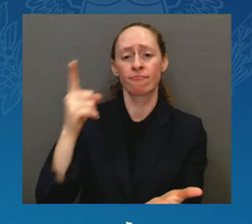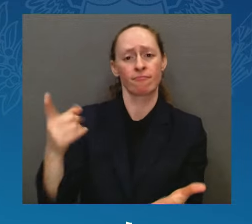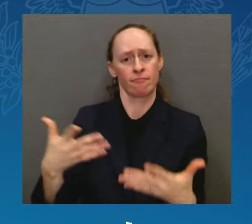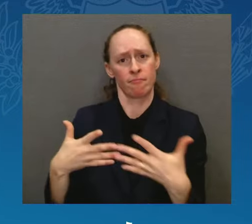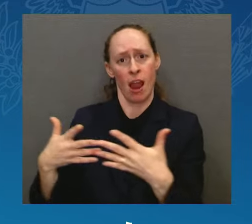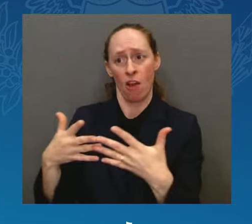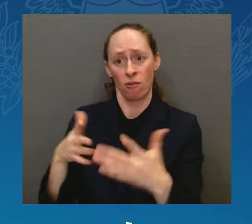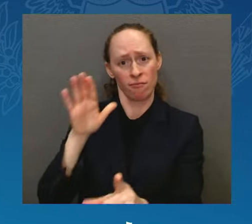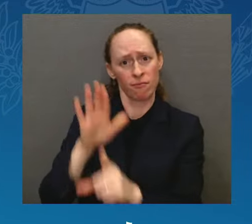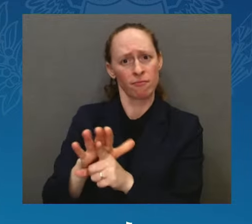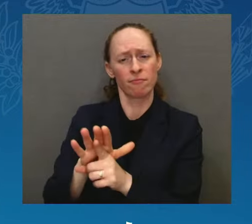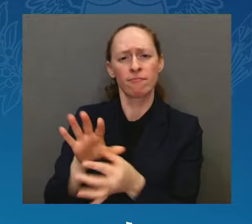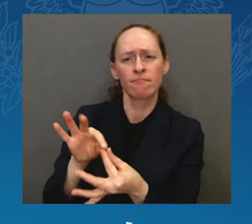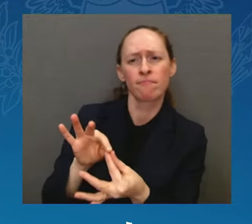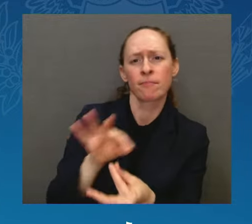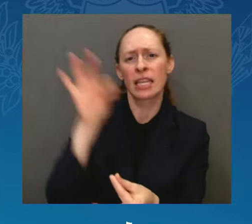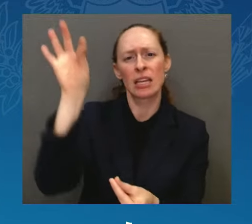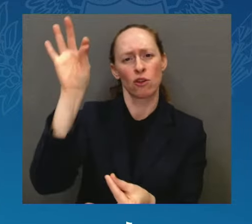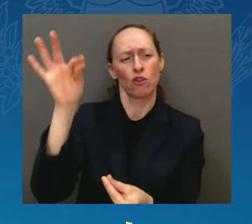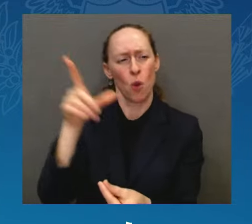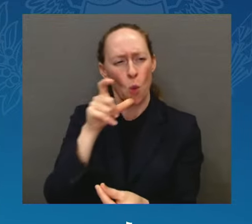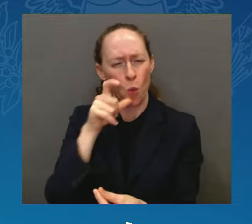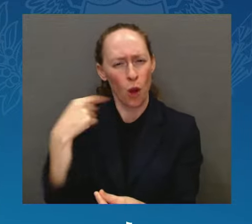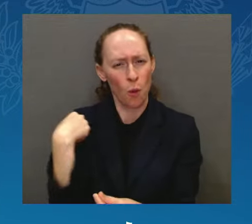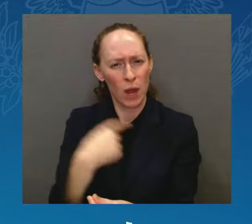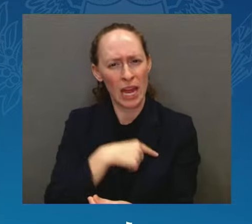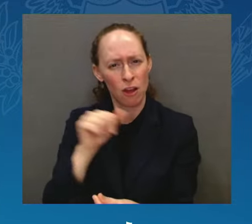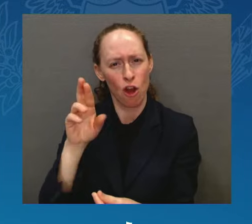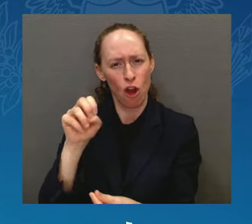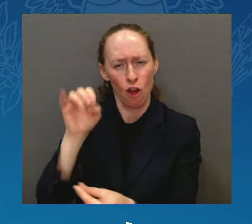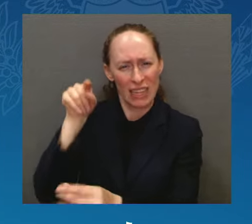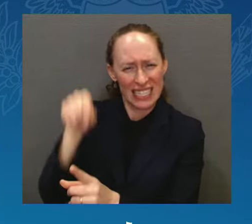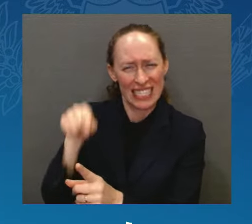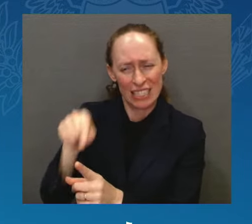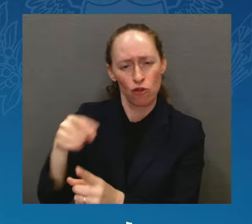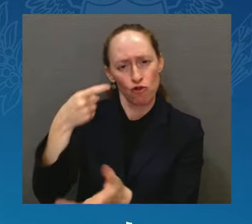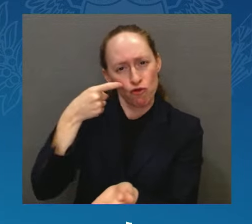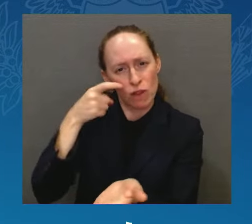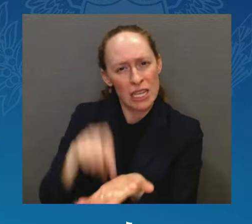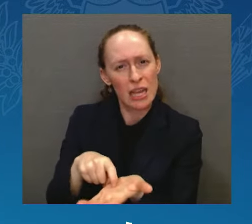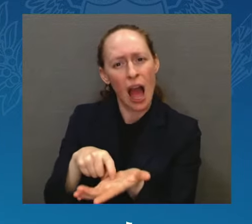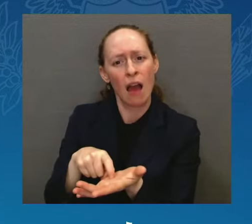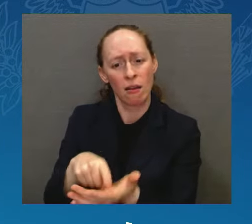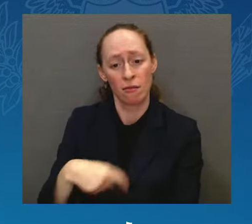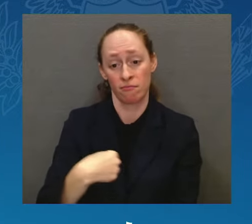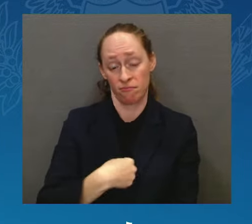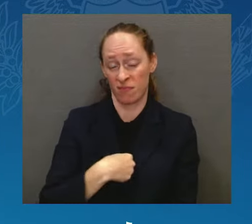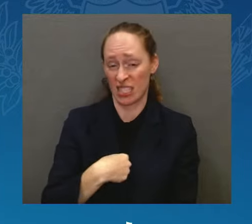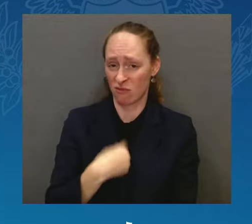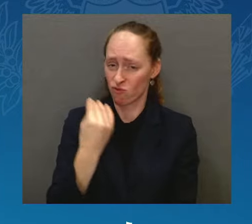And I am proud to say that is the spirit that guides the work of President Biden and me.